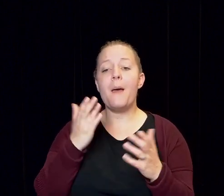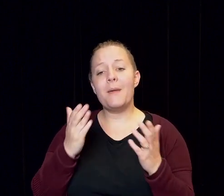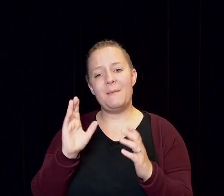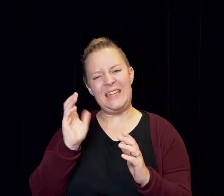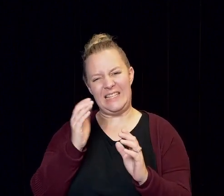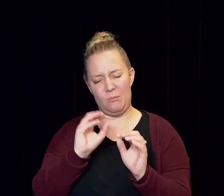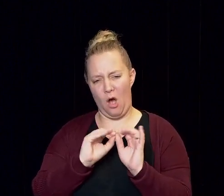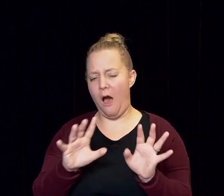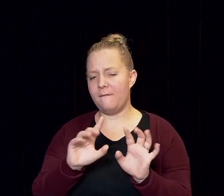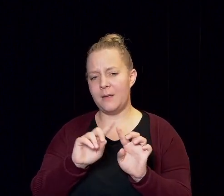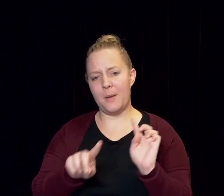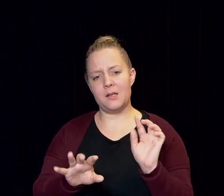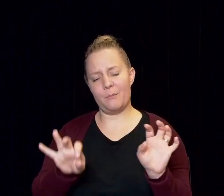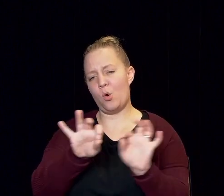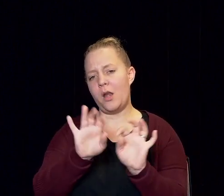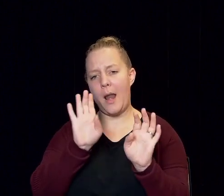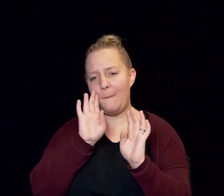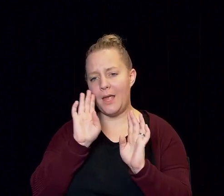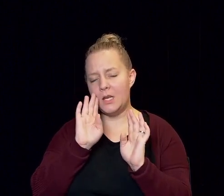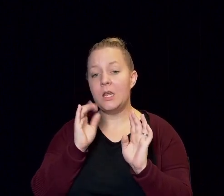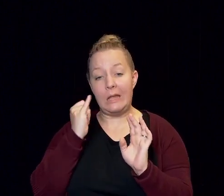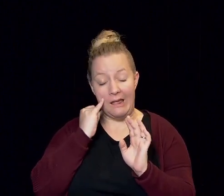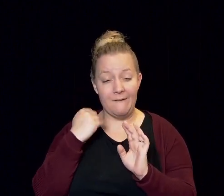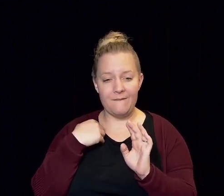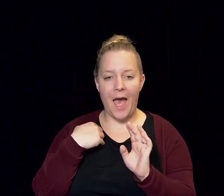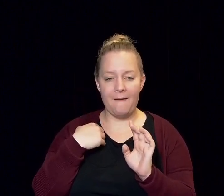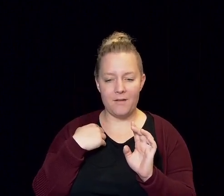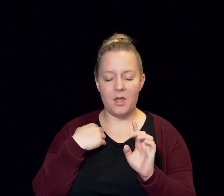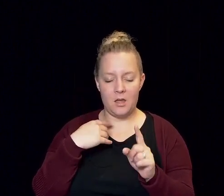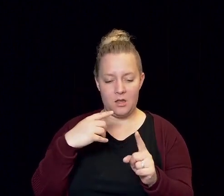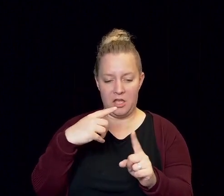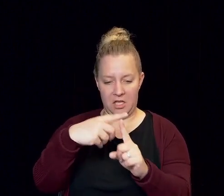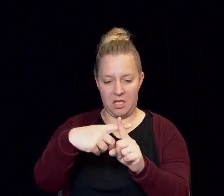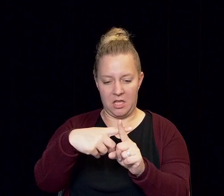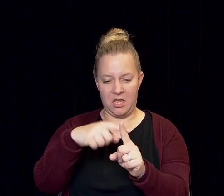for us to pay attention to whether we have that origin included. Remember that vocab word from